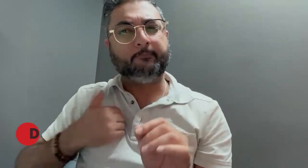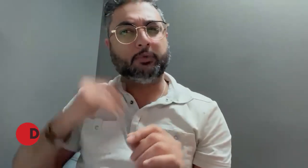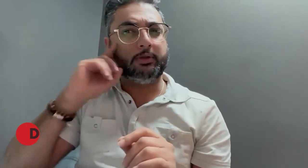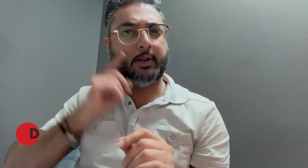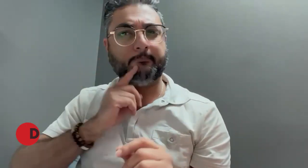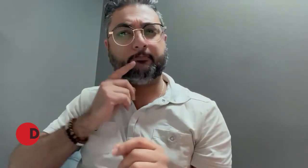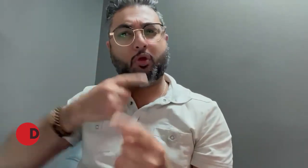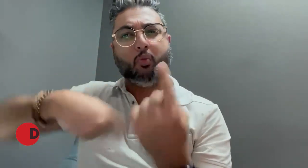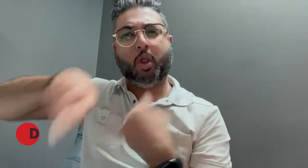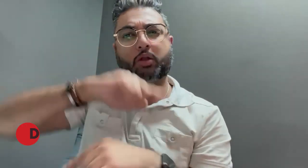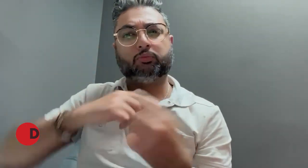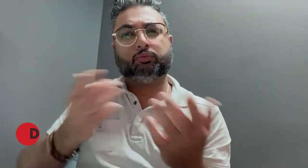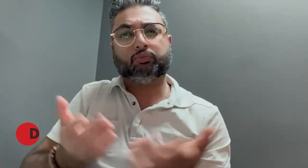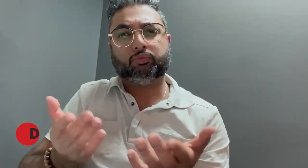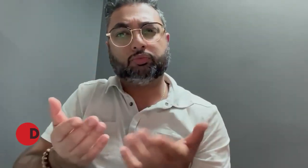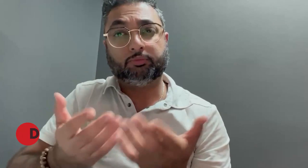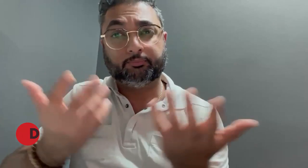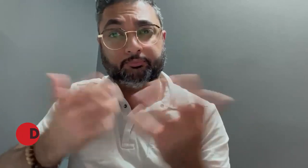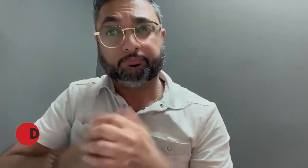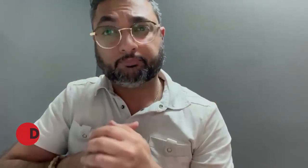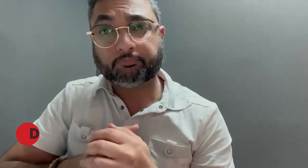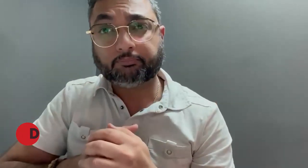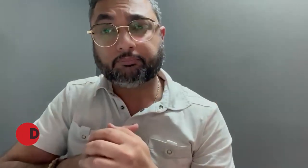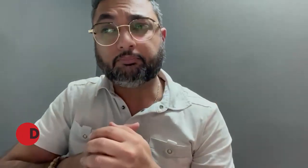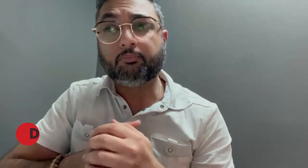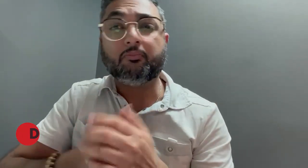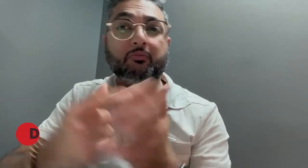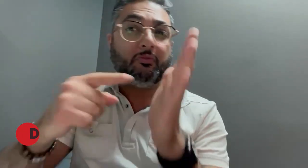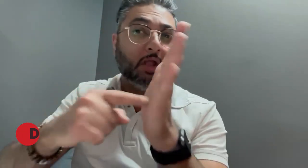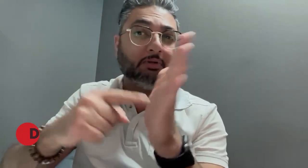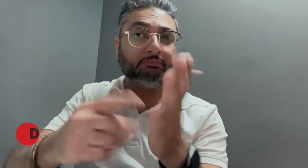interpreters. It is important to have Deaf people around here.